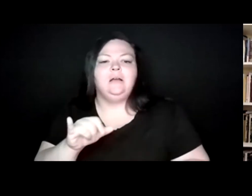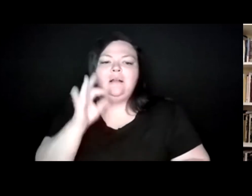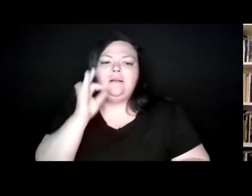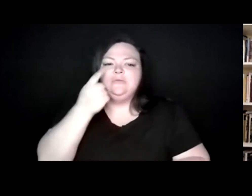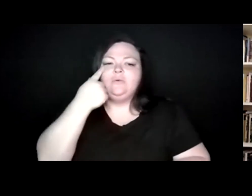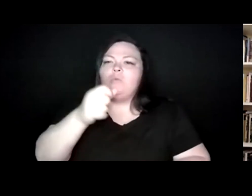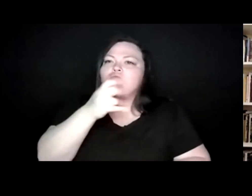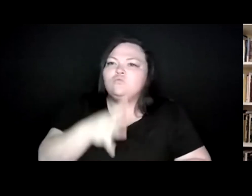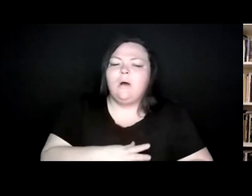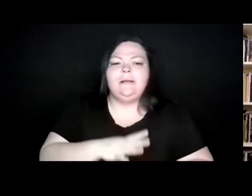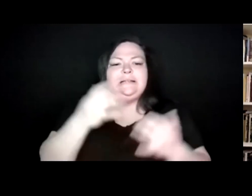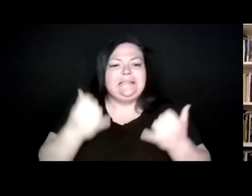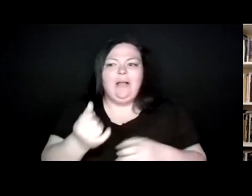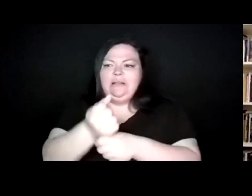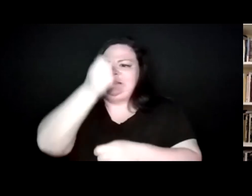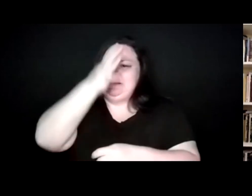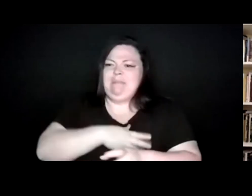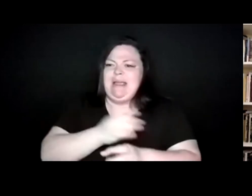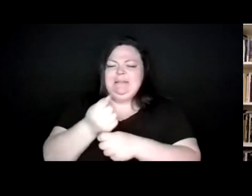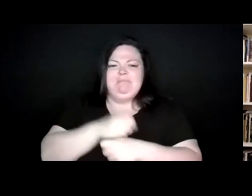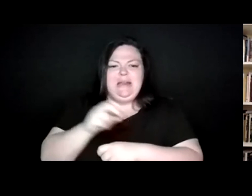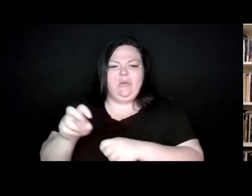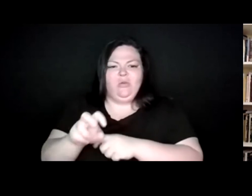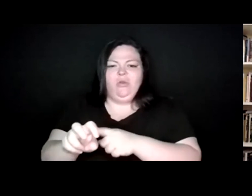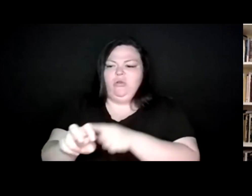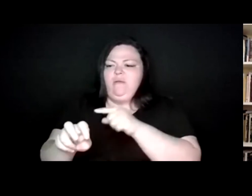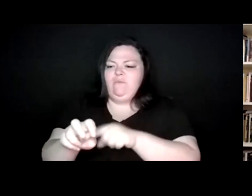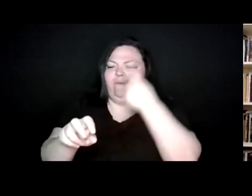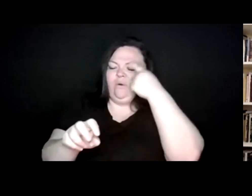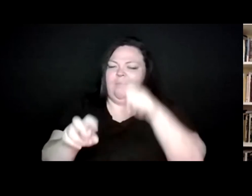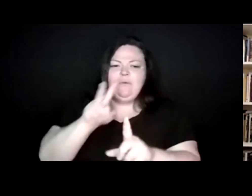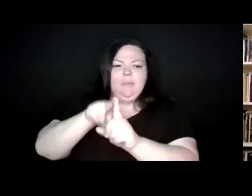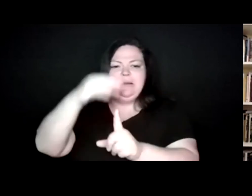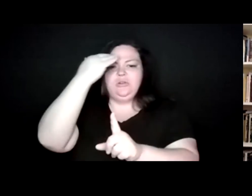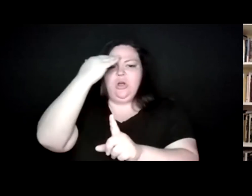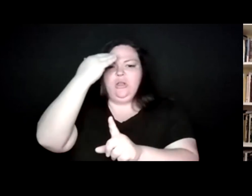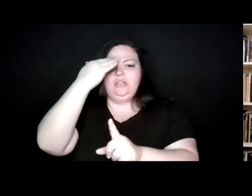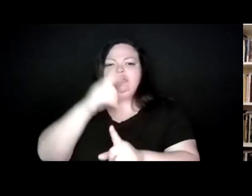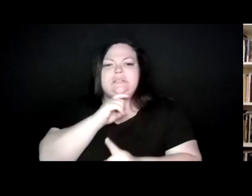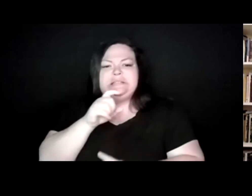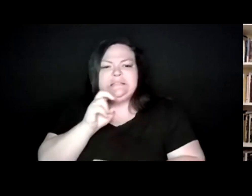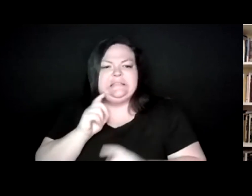now this manmade flesh, a reptilian test/ of applied knowledge. Industrial sin.//